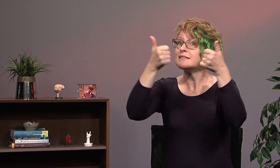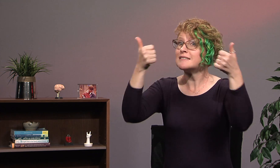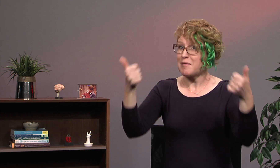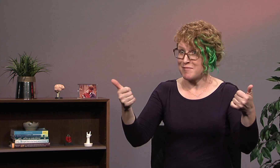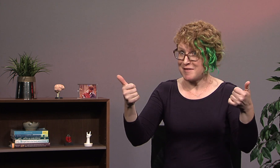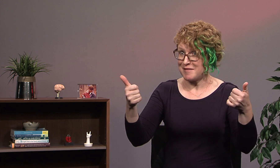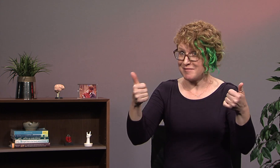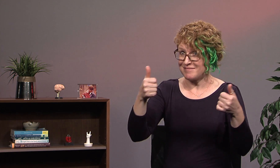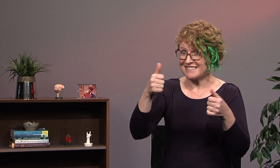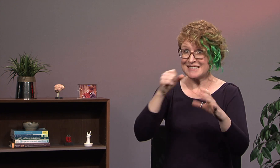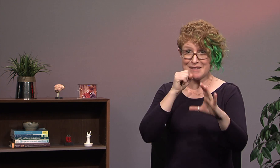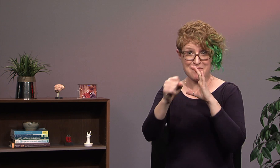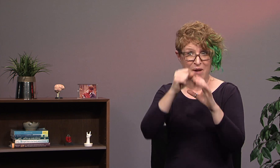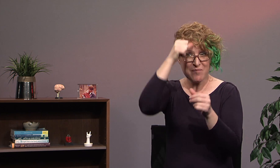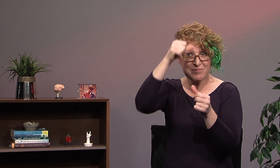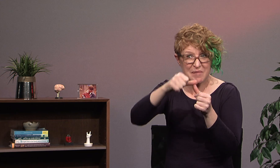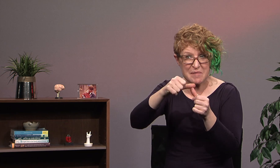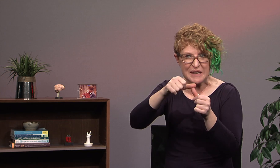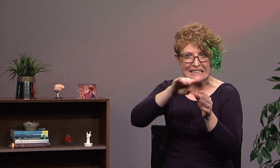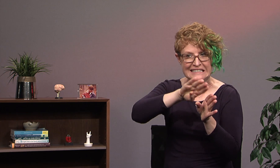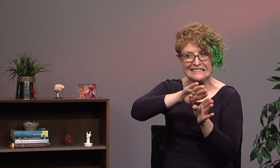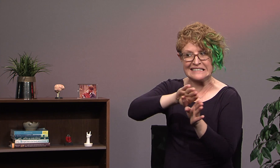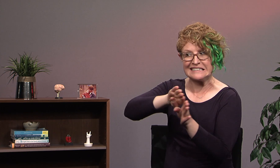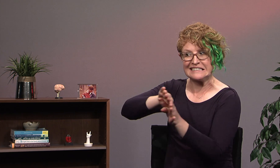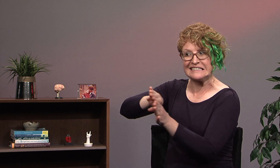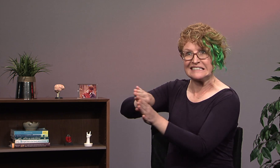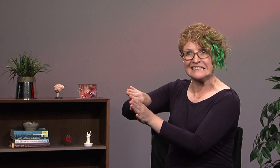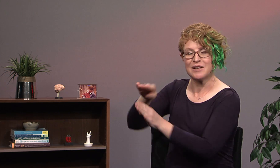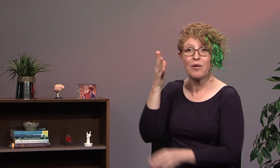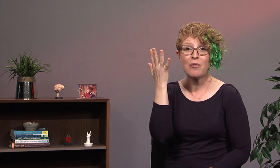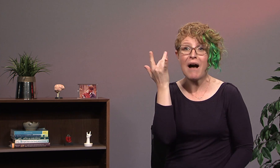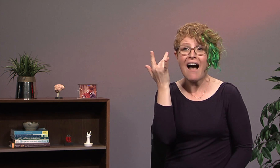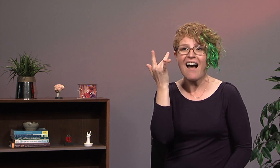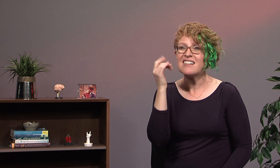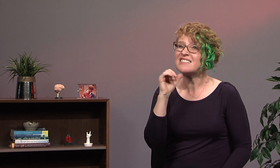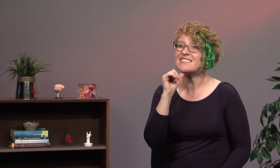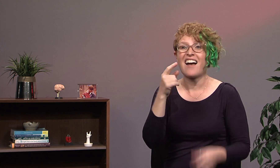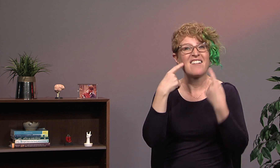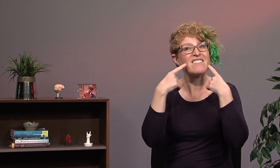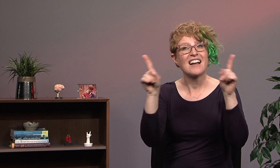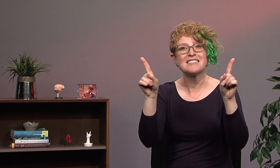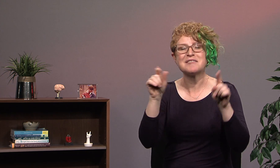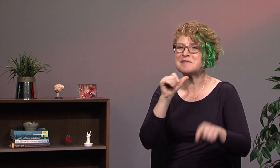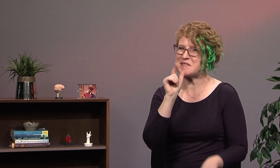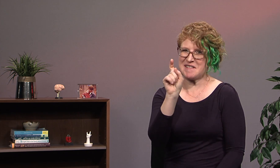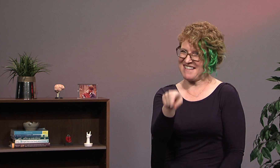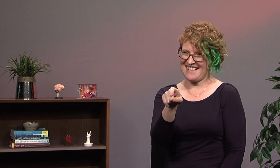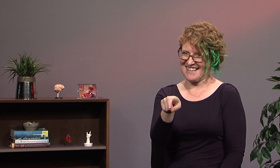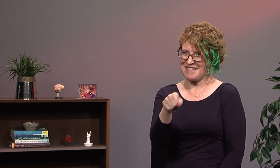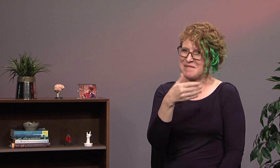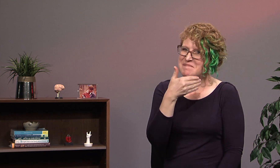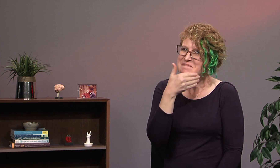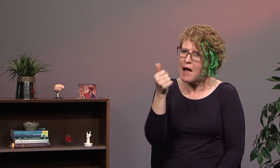as separate languages, avoiding the confusion caused by SimCom as discussed earlier.